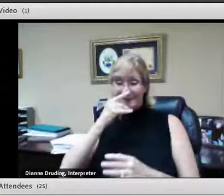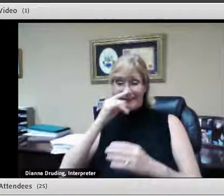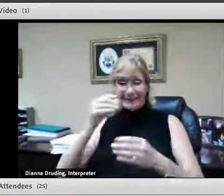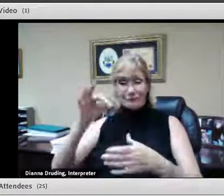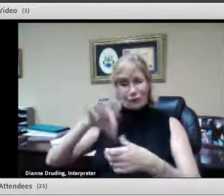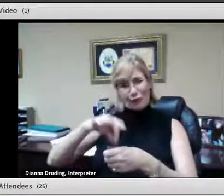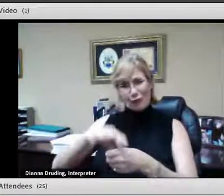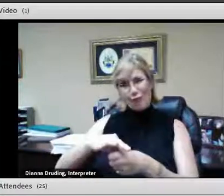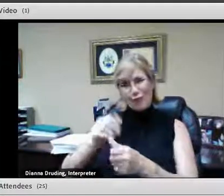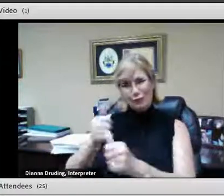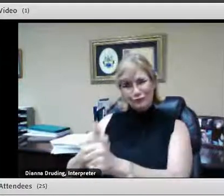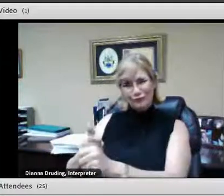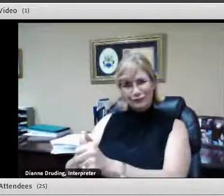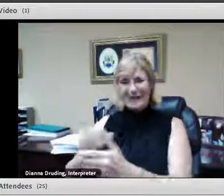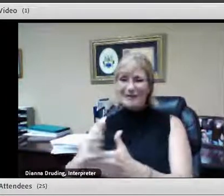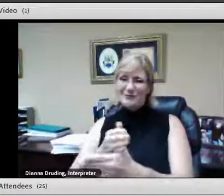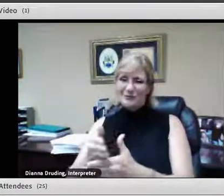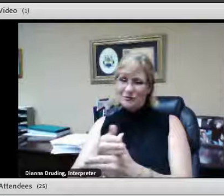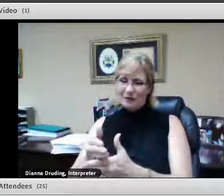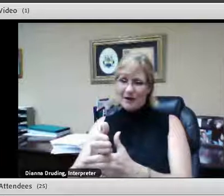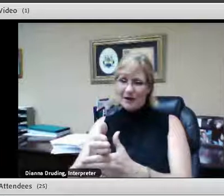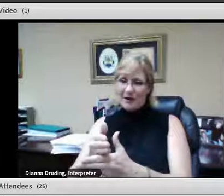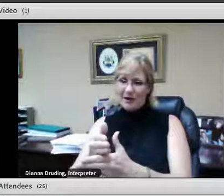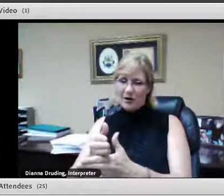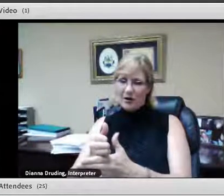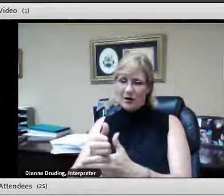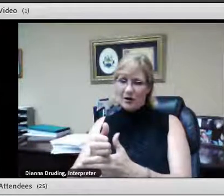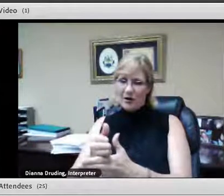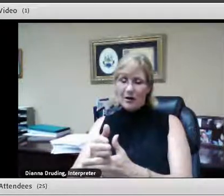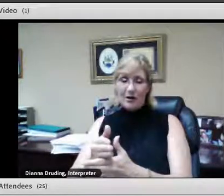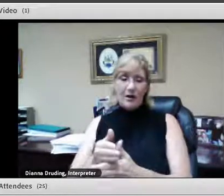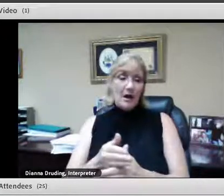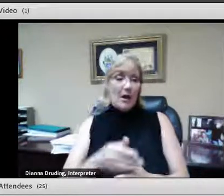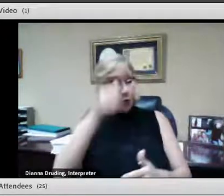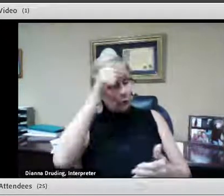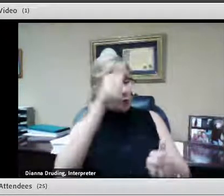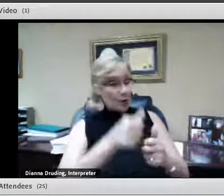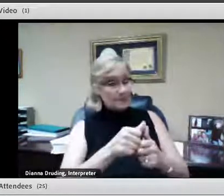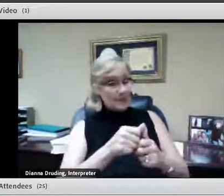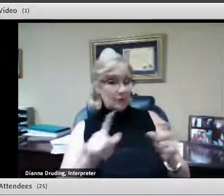We just let them vote, and they're able to share, you know, their favorite. Hilary: And remember as you're doing this, you know,